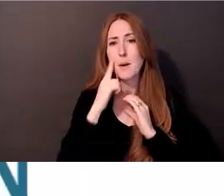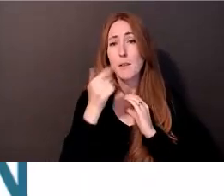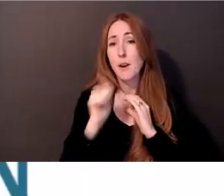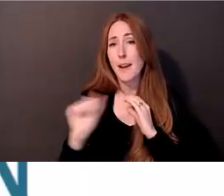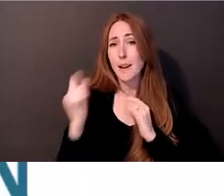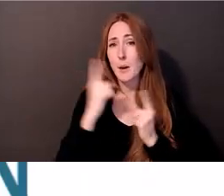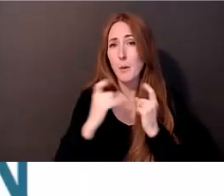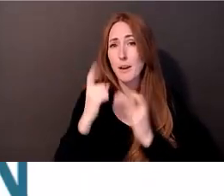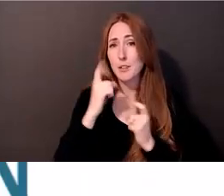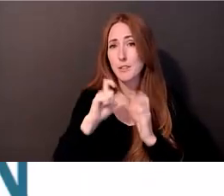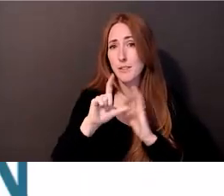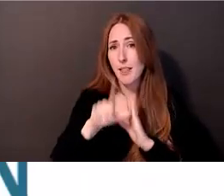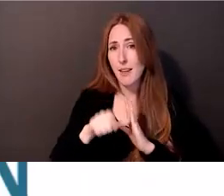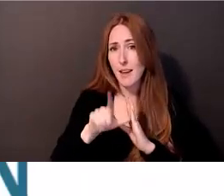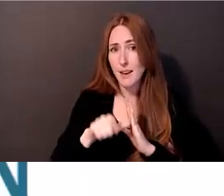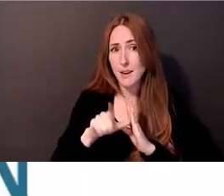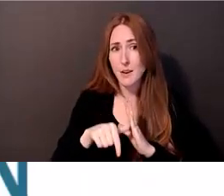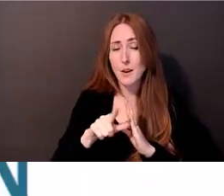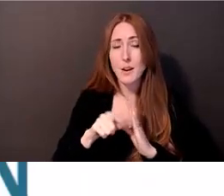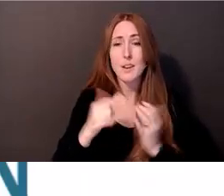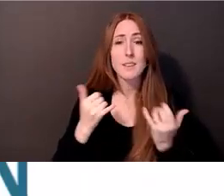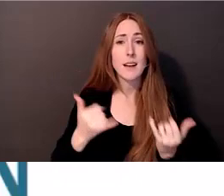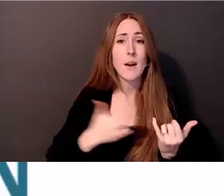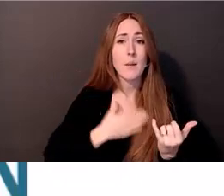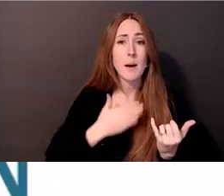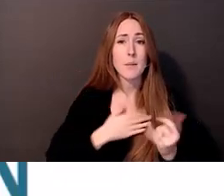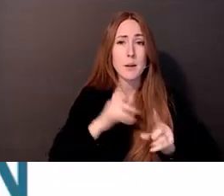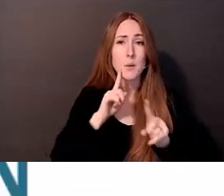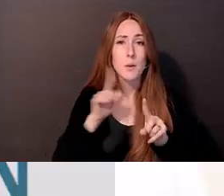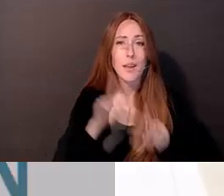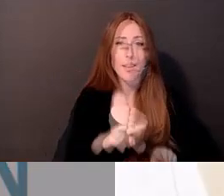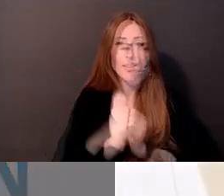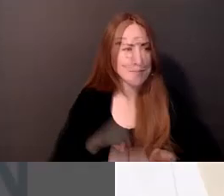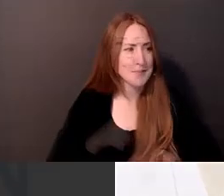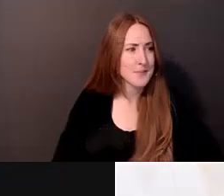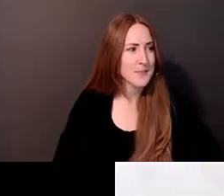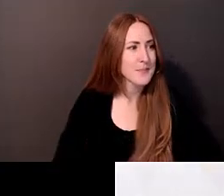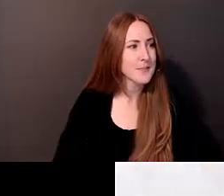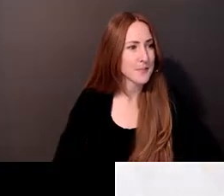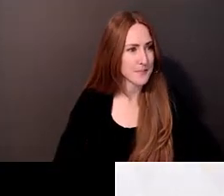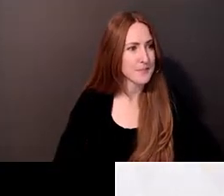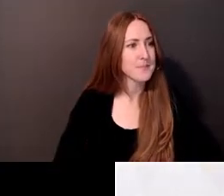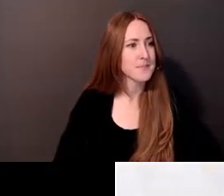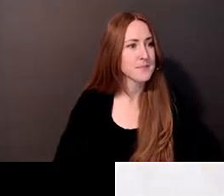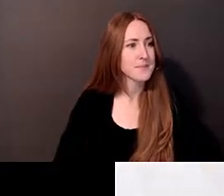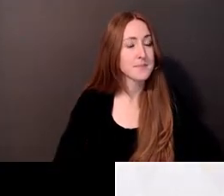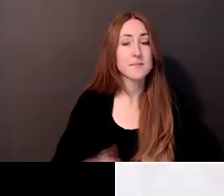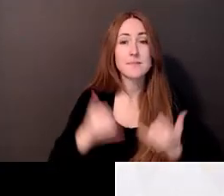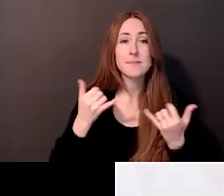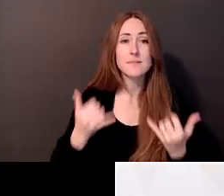And happy now to answer your questions. Thank you so much. We're going to be joined now